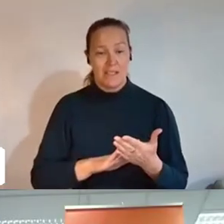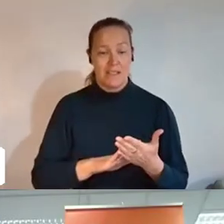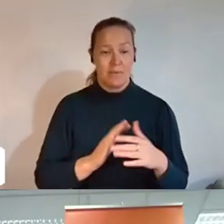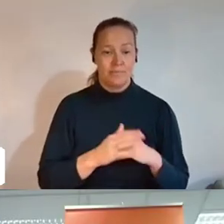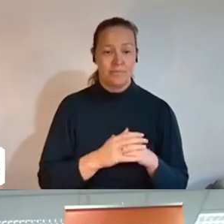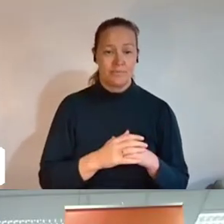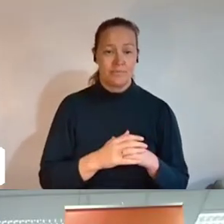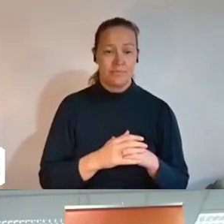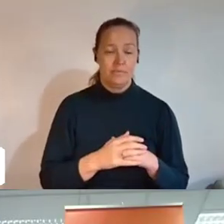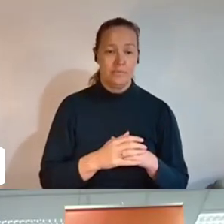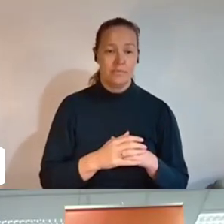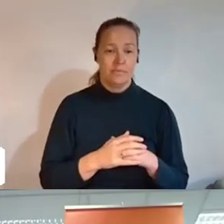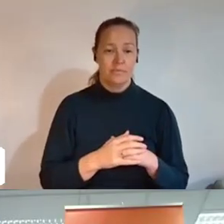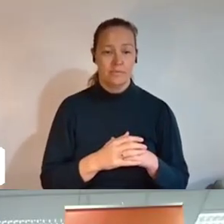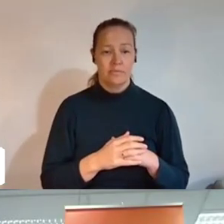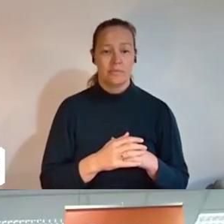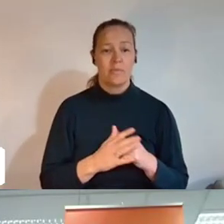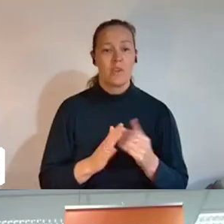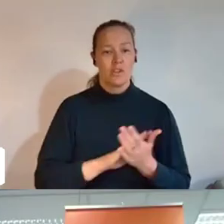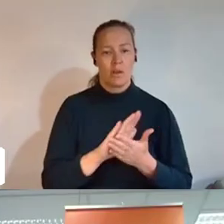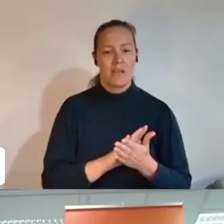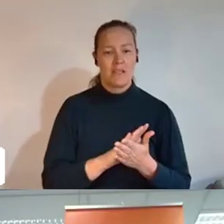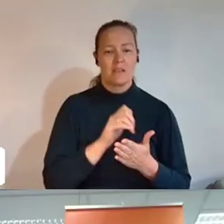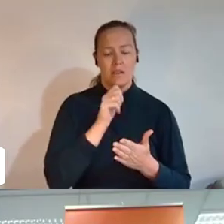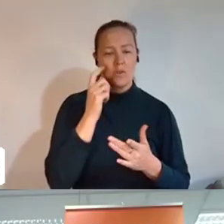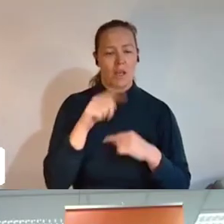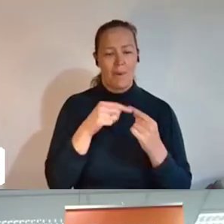we are thinking about the whole community, not just, you know, what's good for disabled people